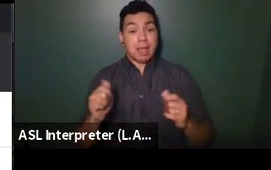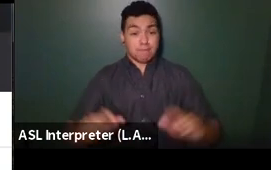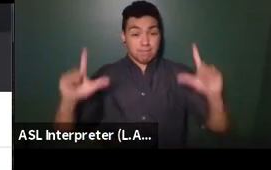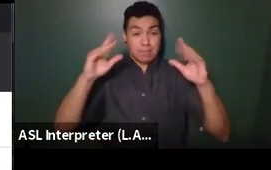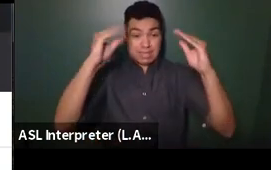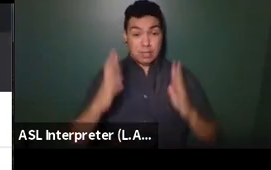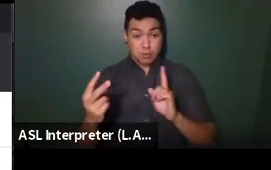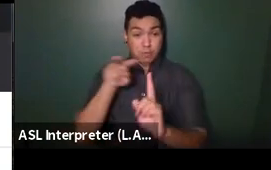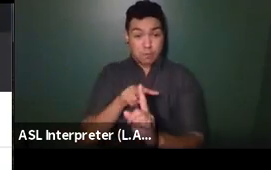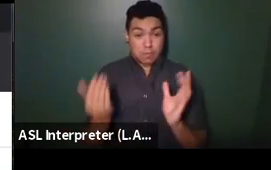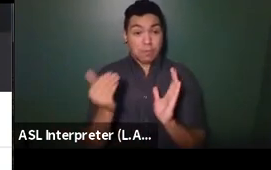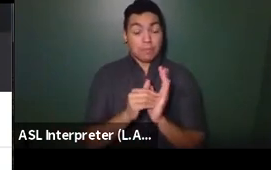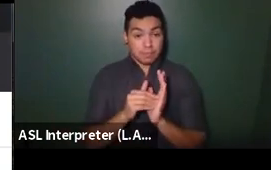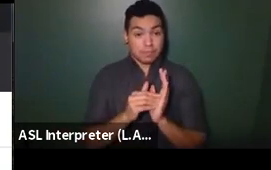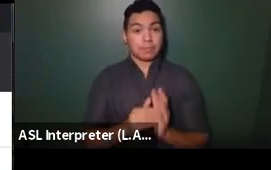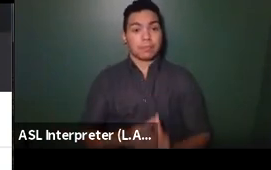Katherine Livick - ESD 112: And I'm only going to pick the one classroom.